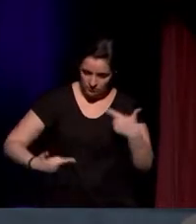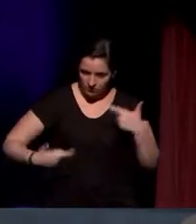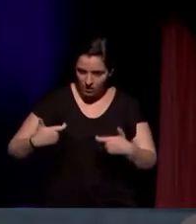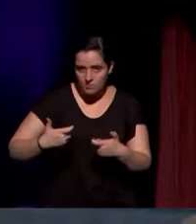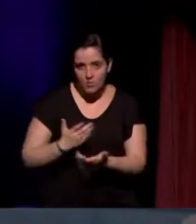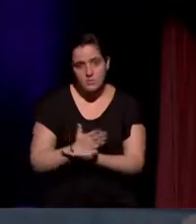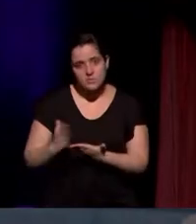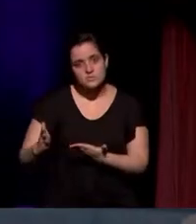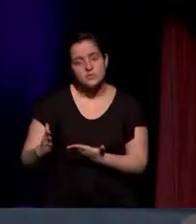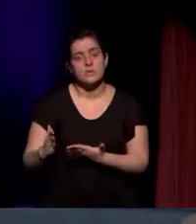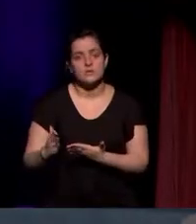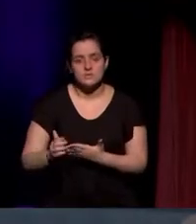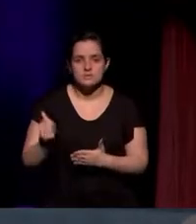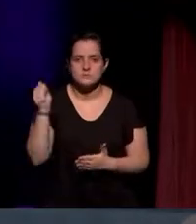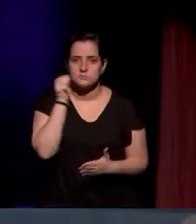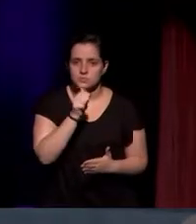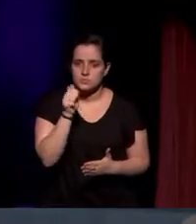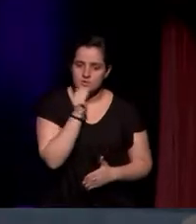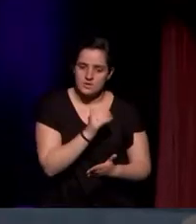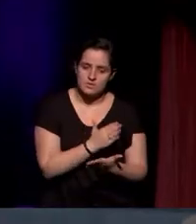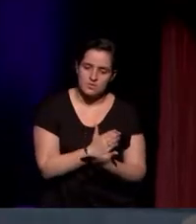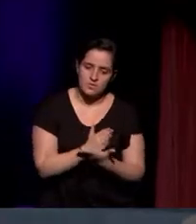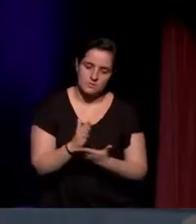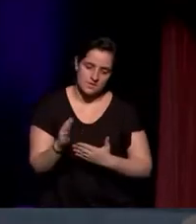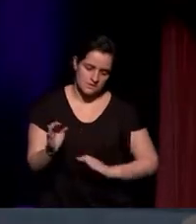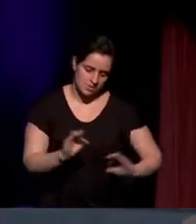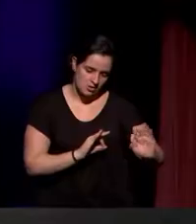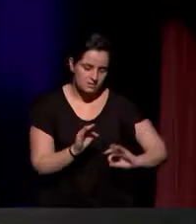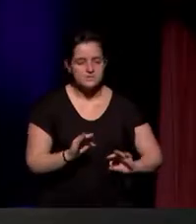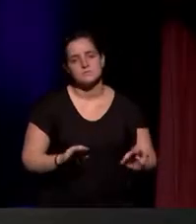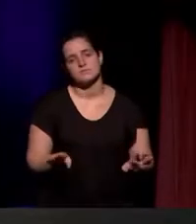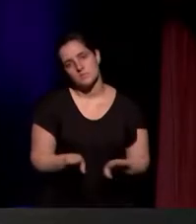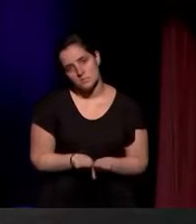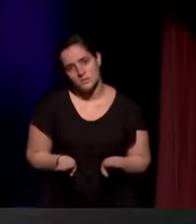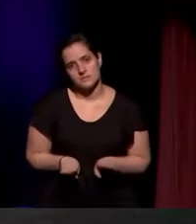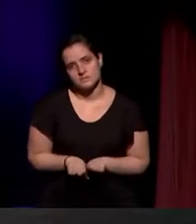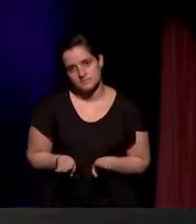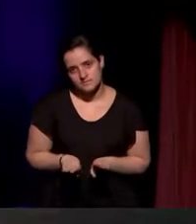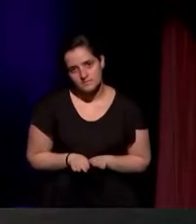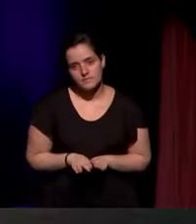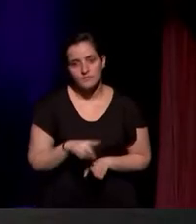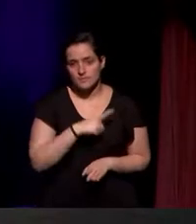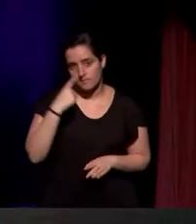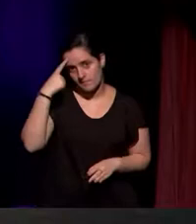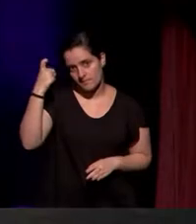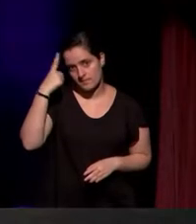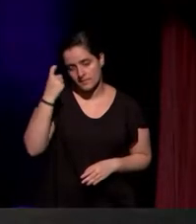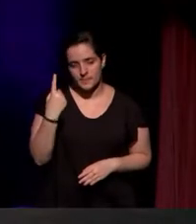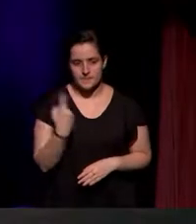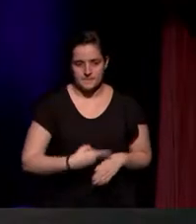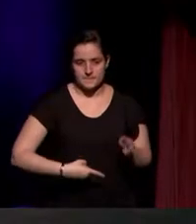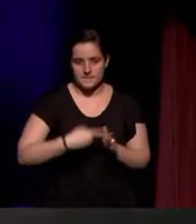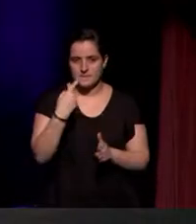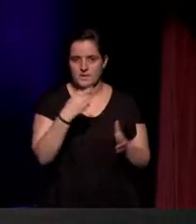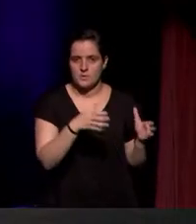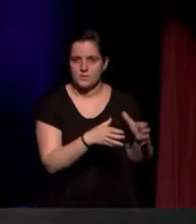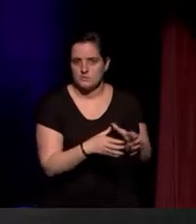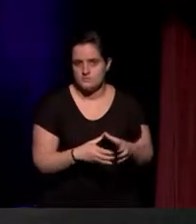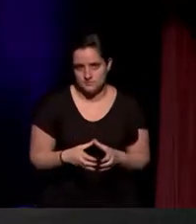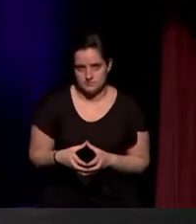women start to organize yourself and create the first organizations, of course with experience